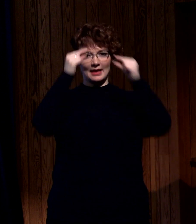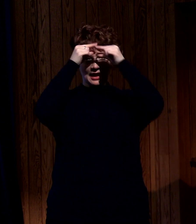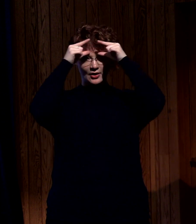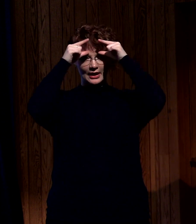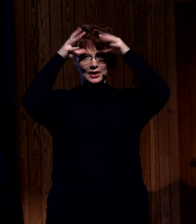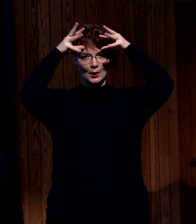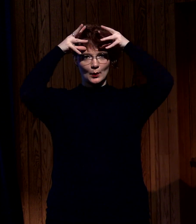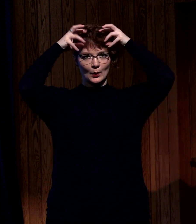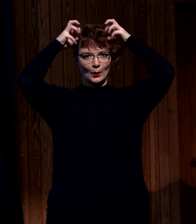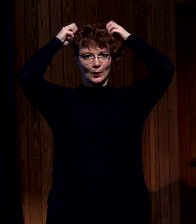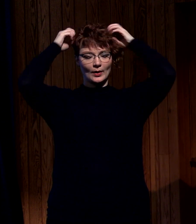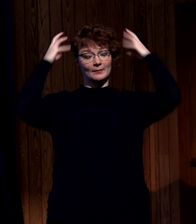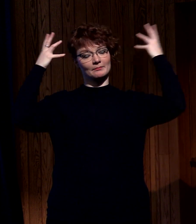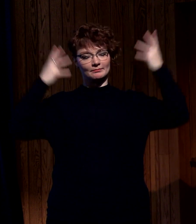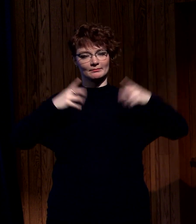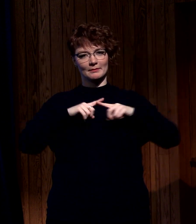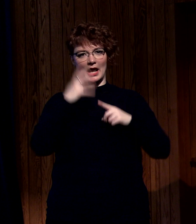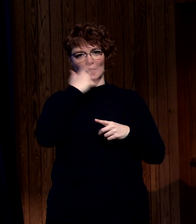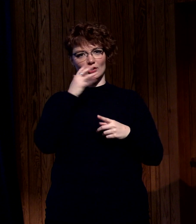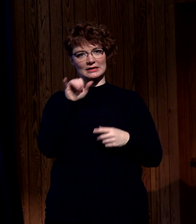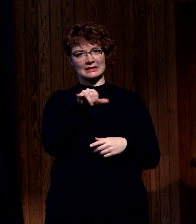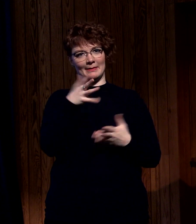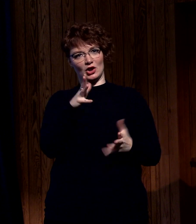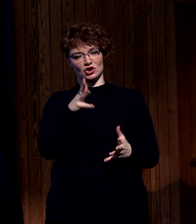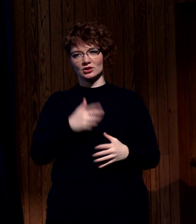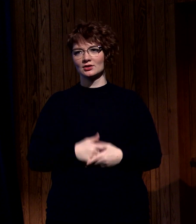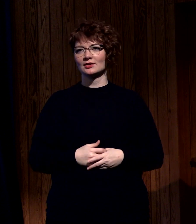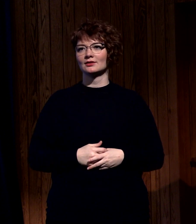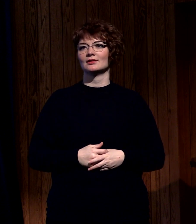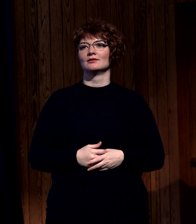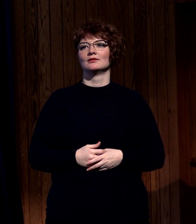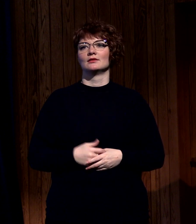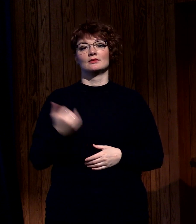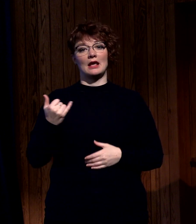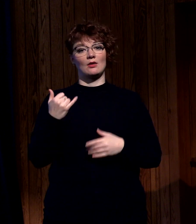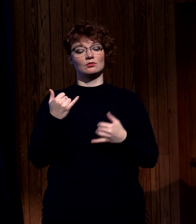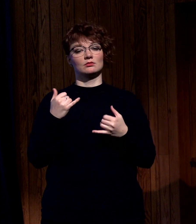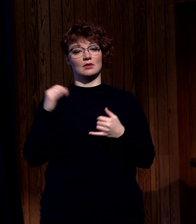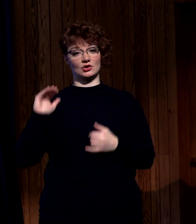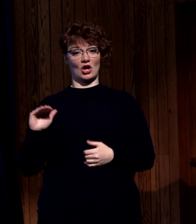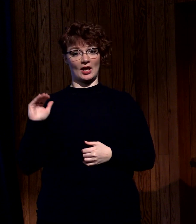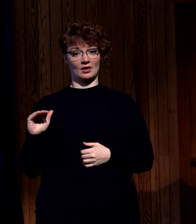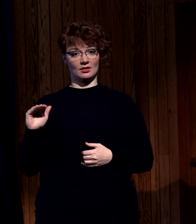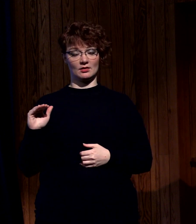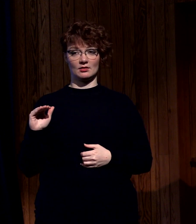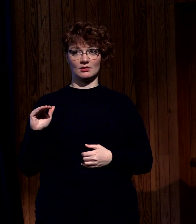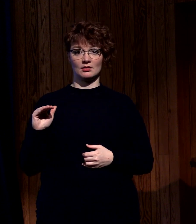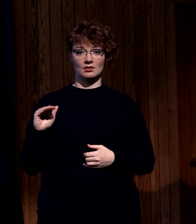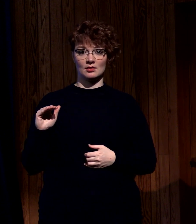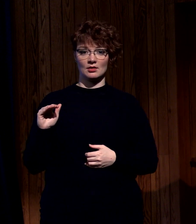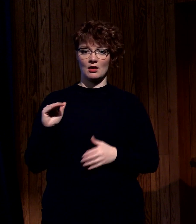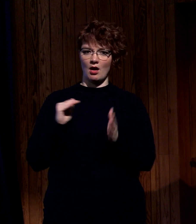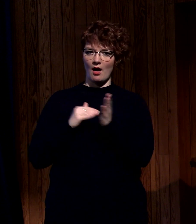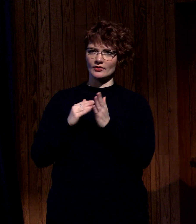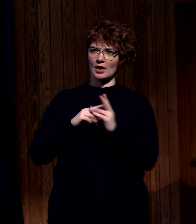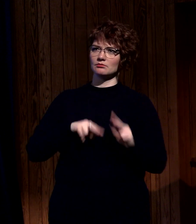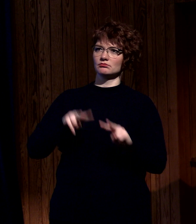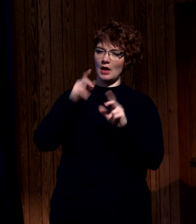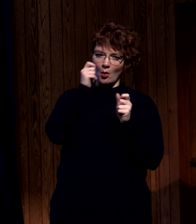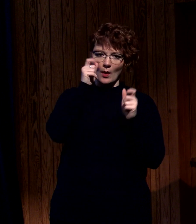receding. But now, as a child, I would often see wake up in the